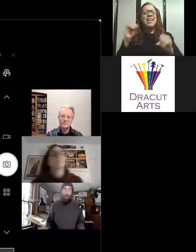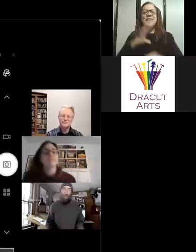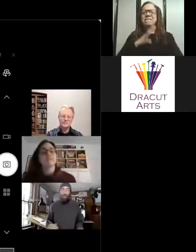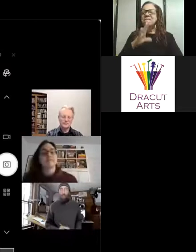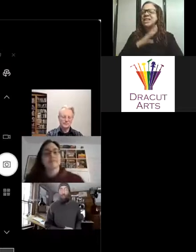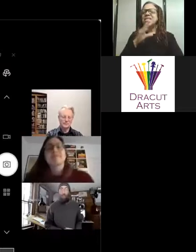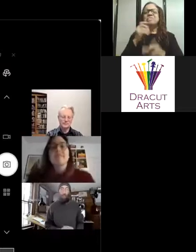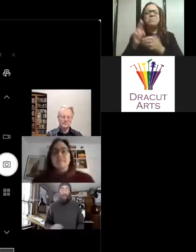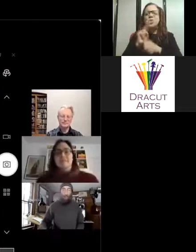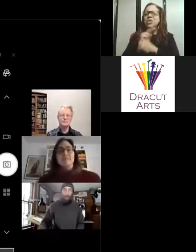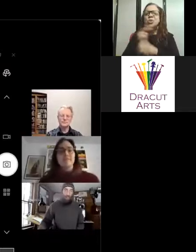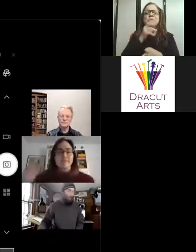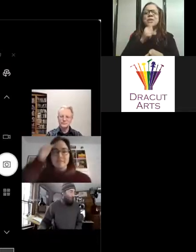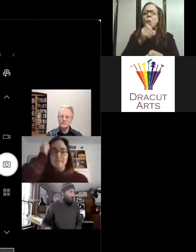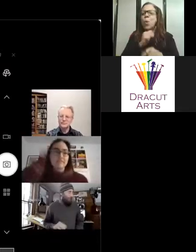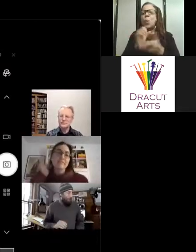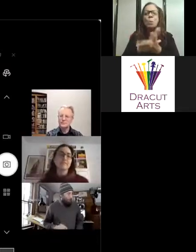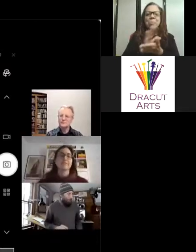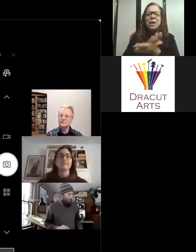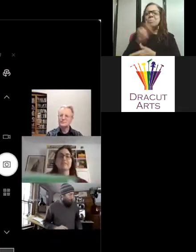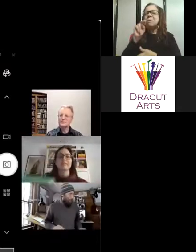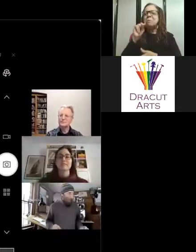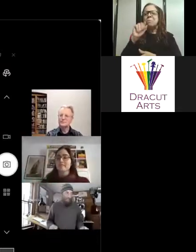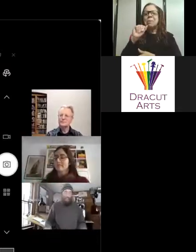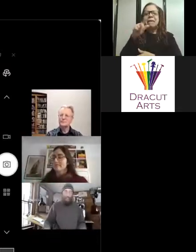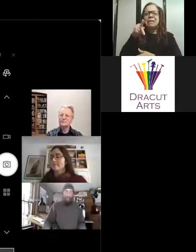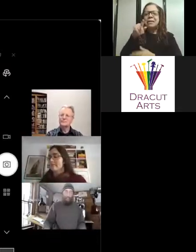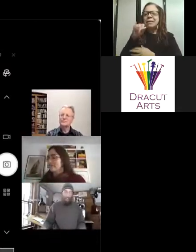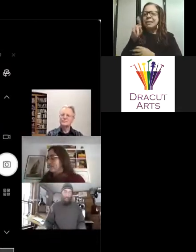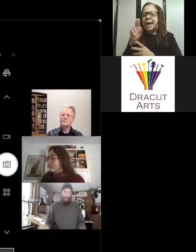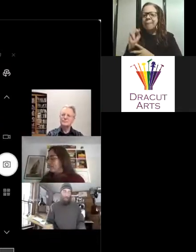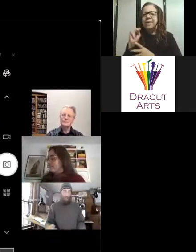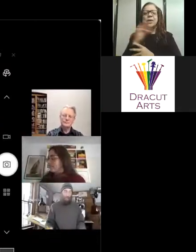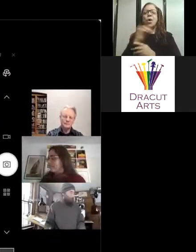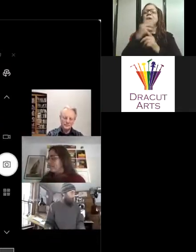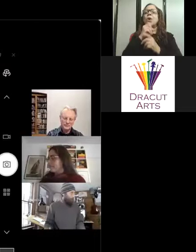back of an envelope or a napkin here. Um, and uh, I'll-- we'll do a little doodling